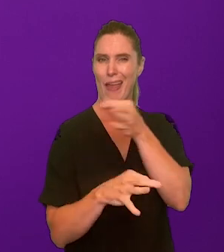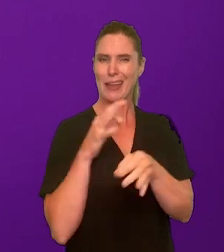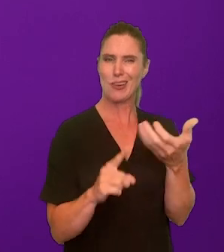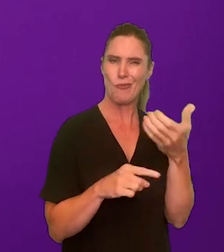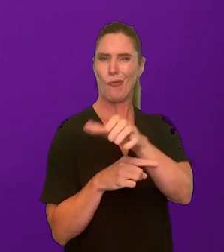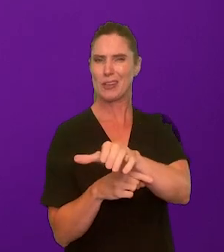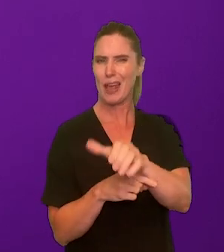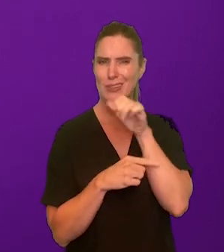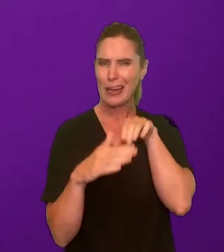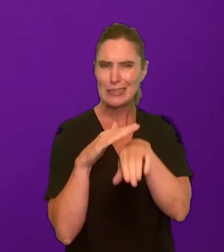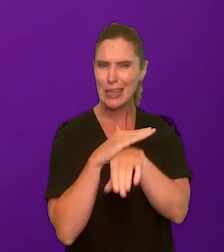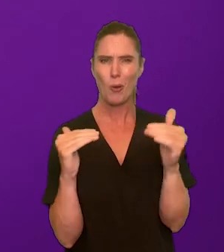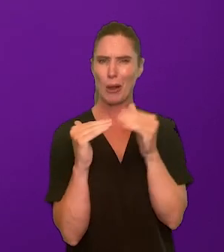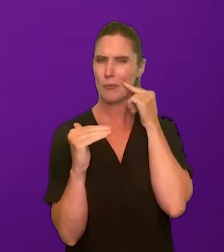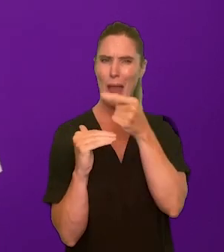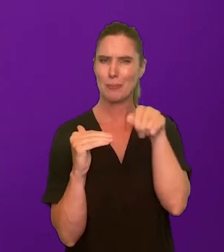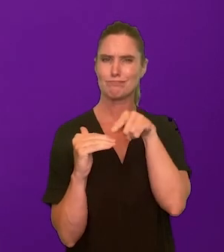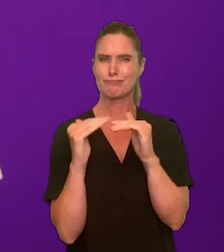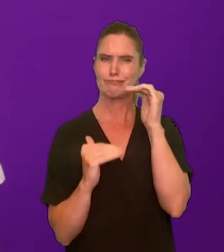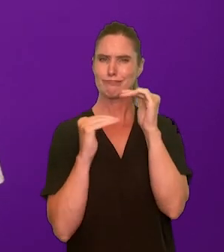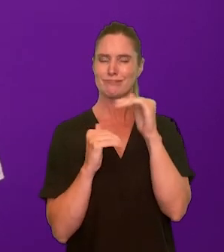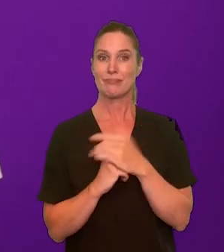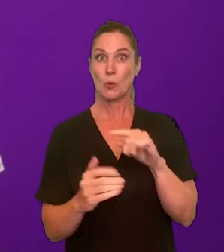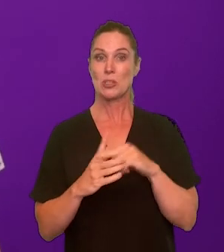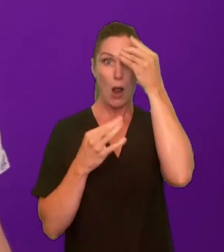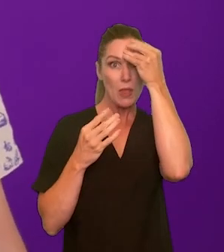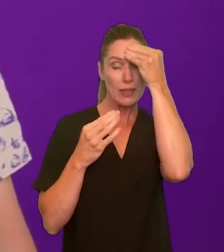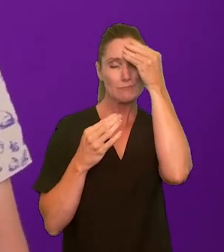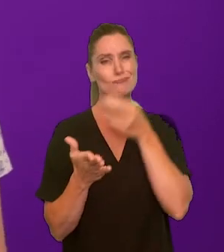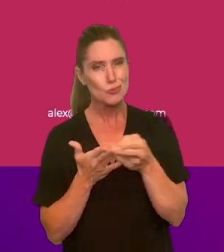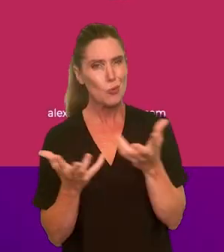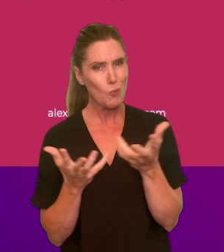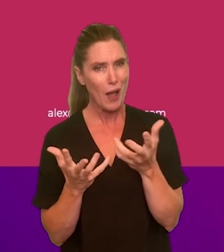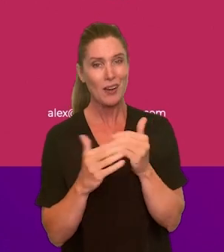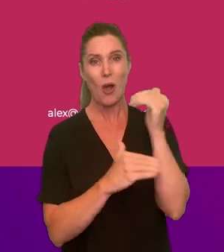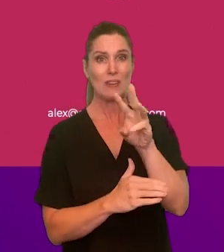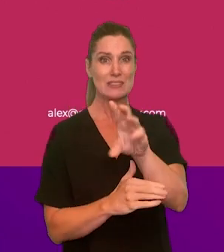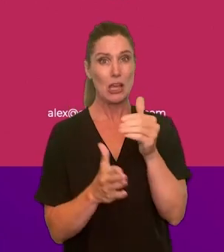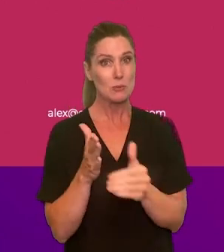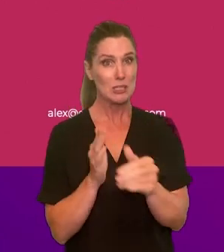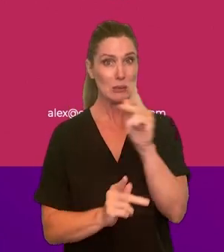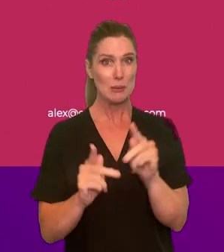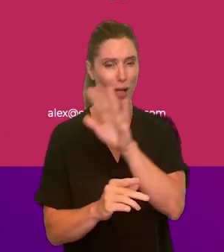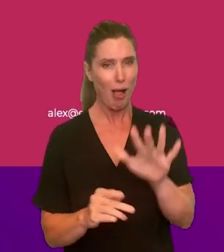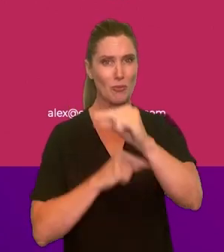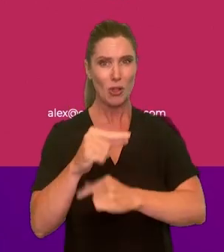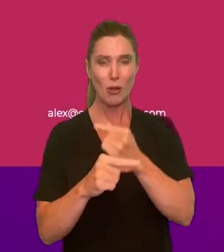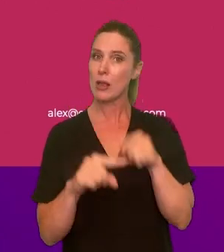that isn't accessible or equitable to them. And it got us thinking. Because the truth is that over 600 million people globally cannot access technology